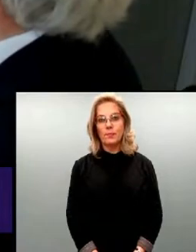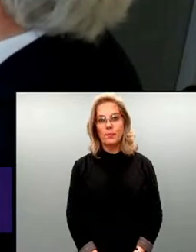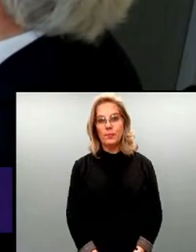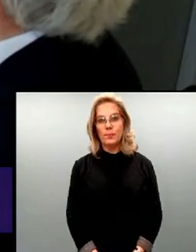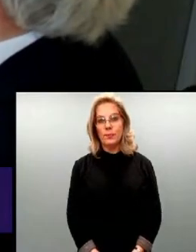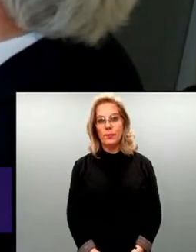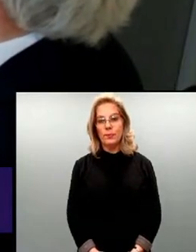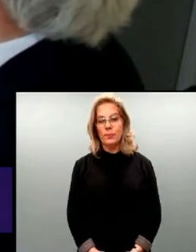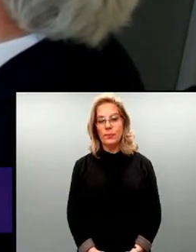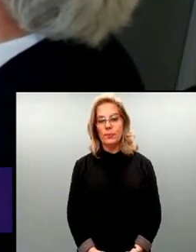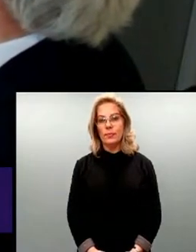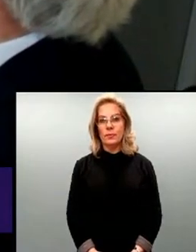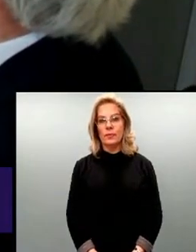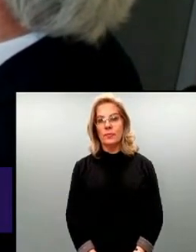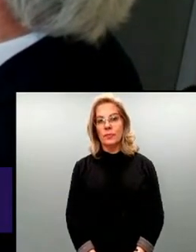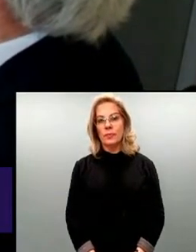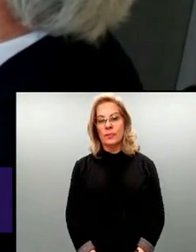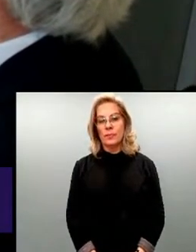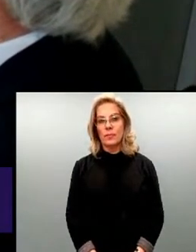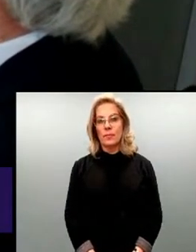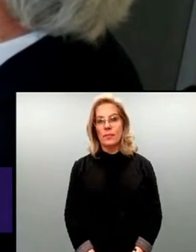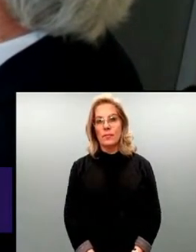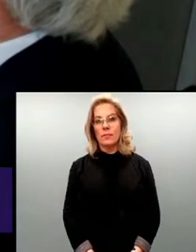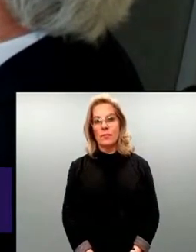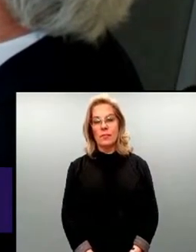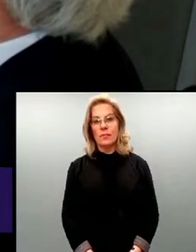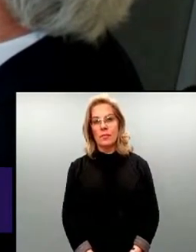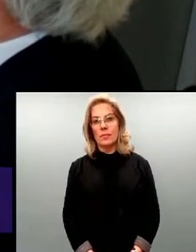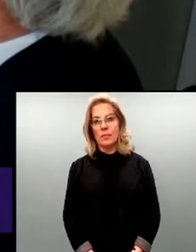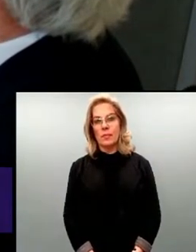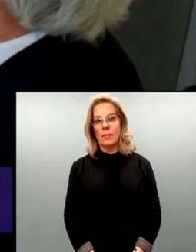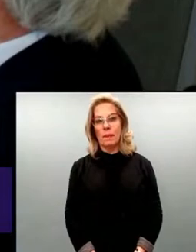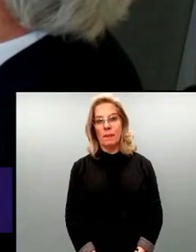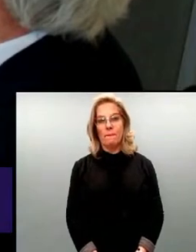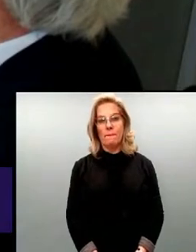of the person I'm working with, if we have communication established and if we get